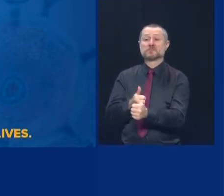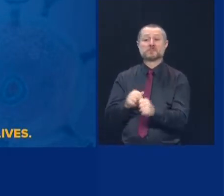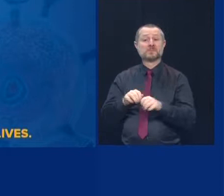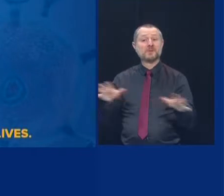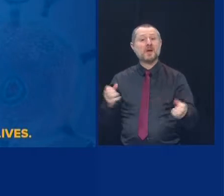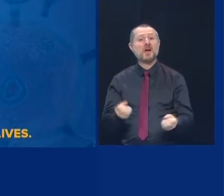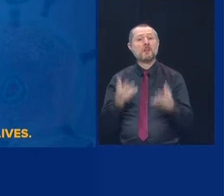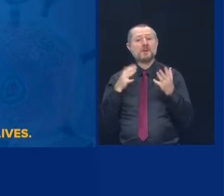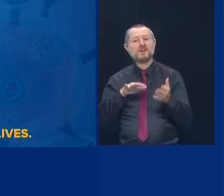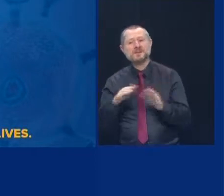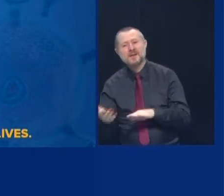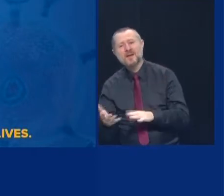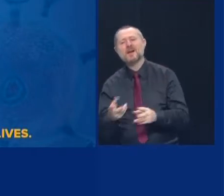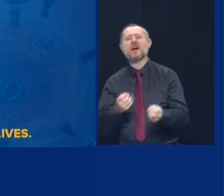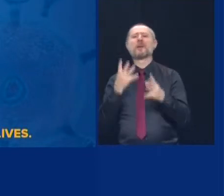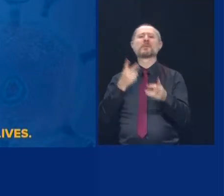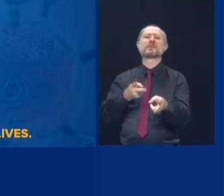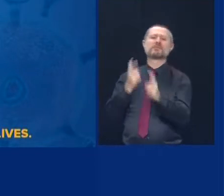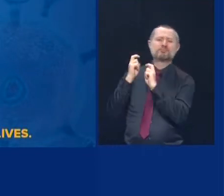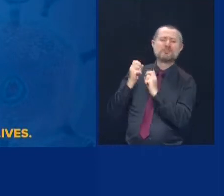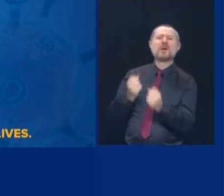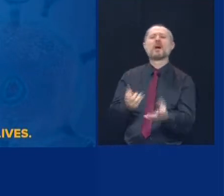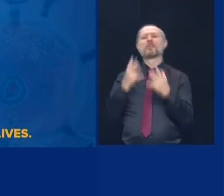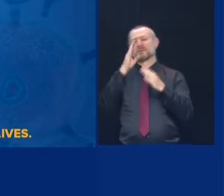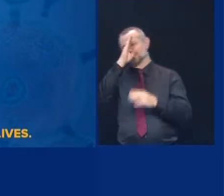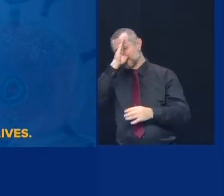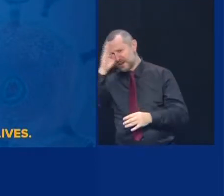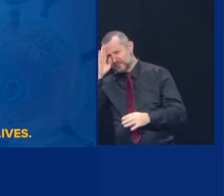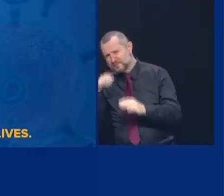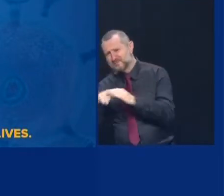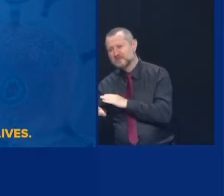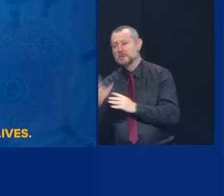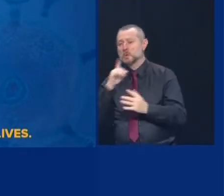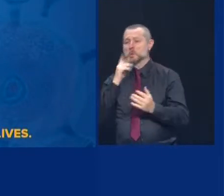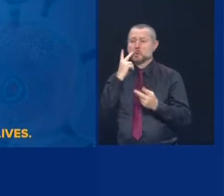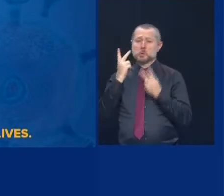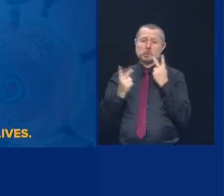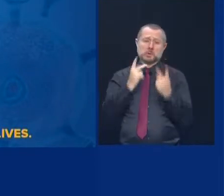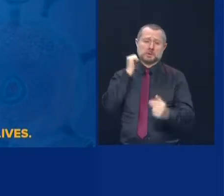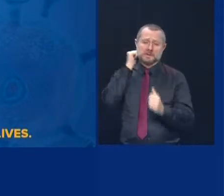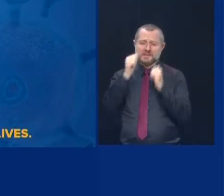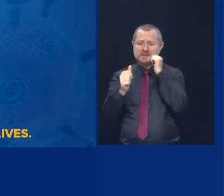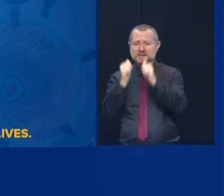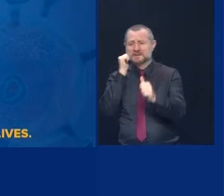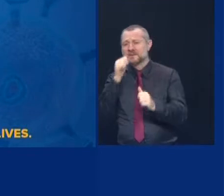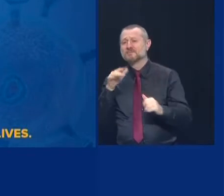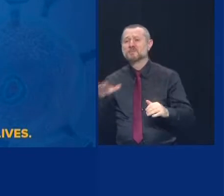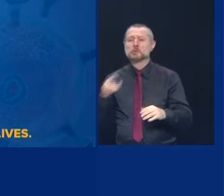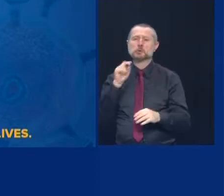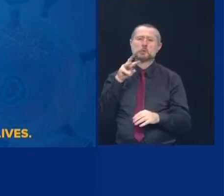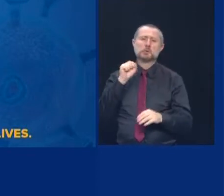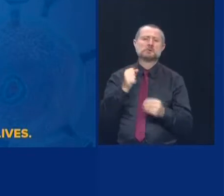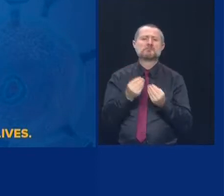TIMES THAT WE'RE IN. THE COVID RATE, NUMBER OF DEATHS, NUMBER OF